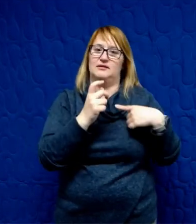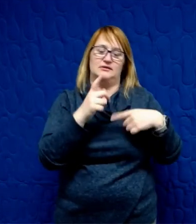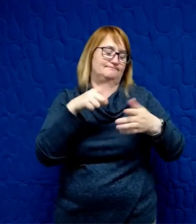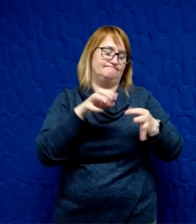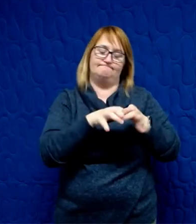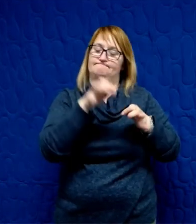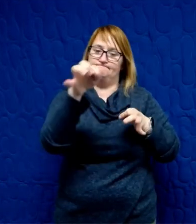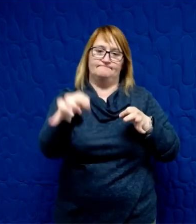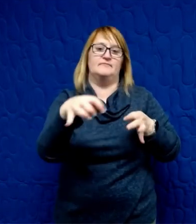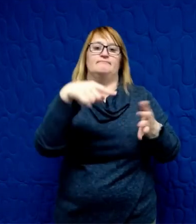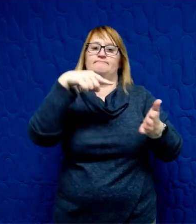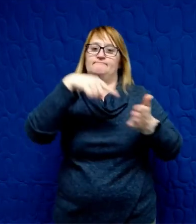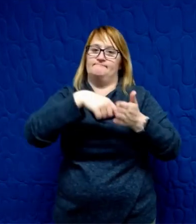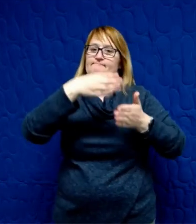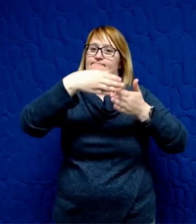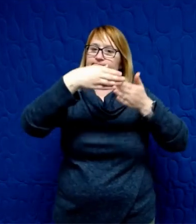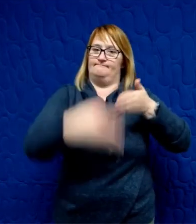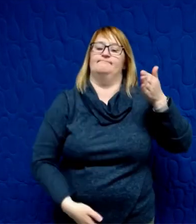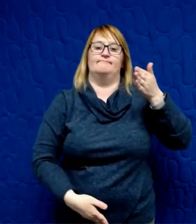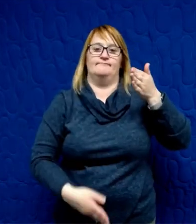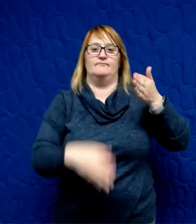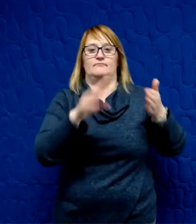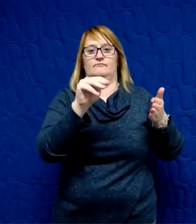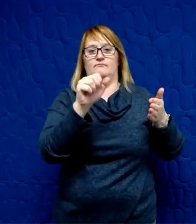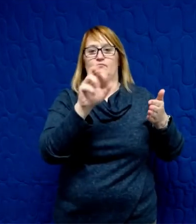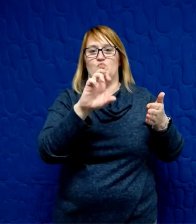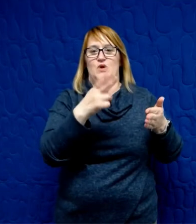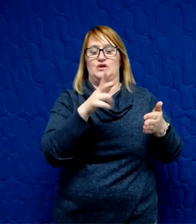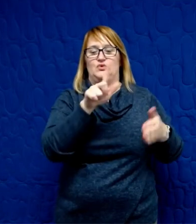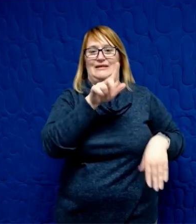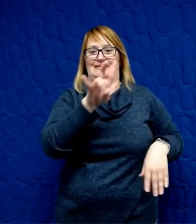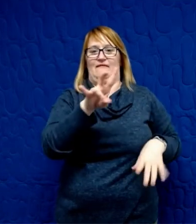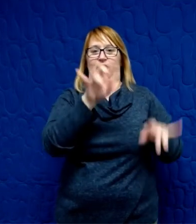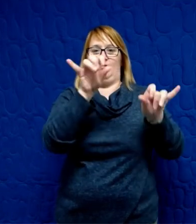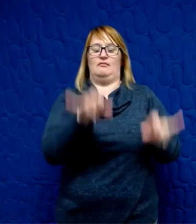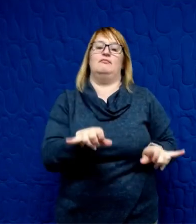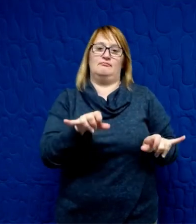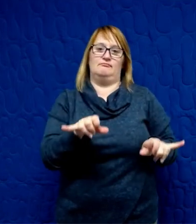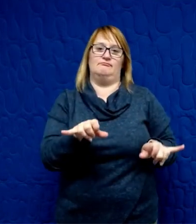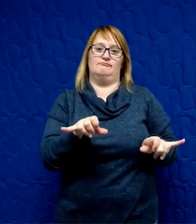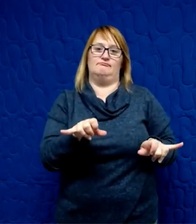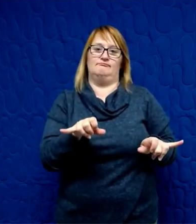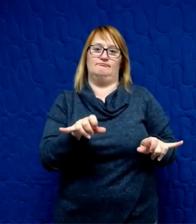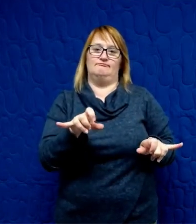27th is and always will be March 27th and it is and always will be our